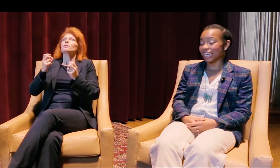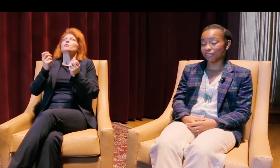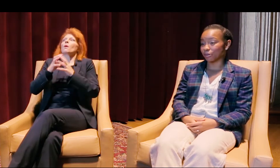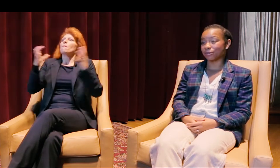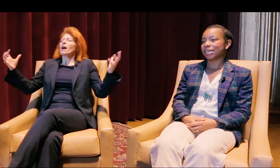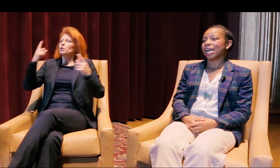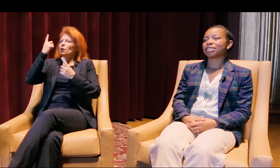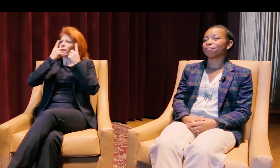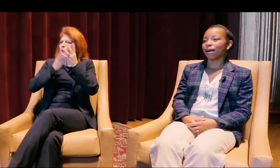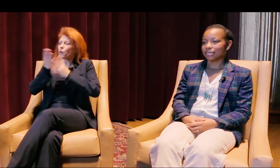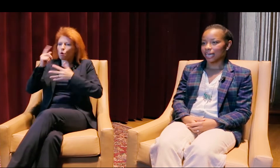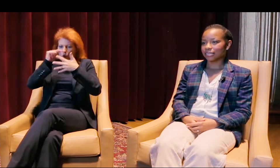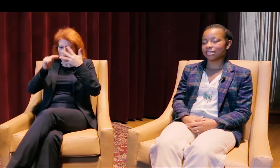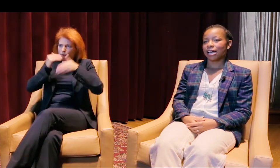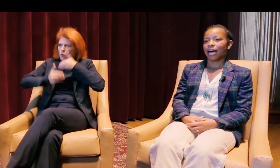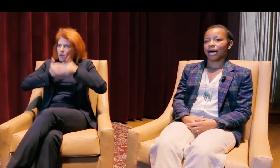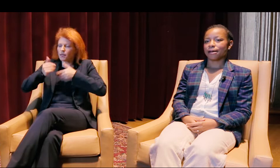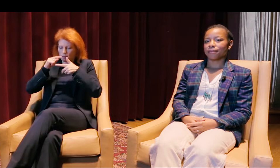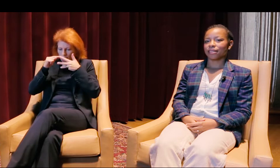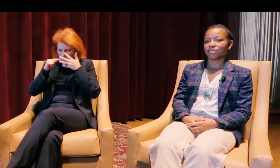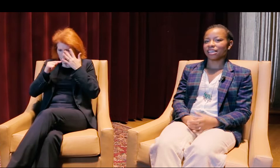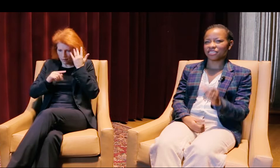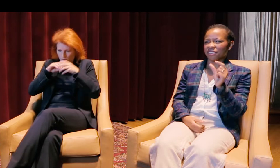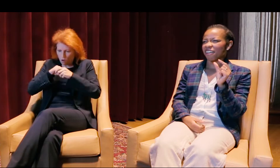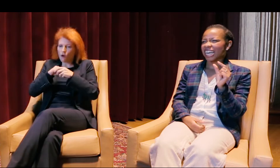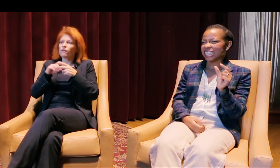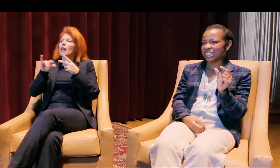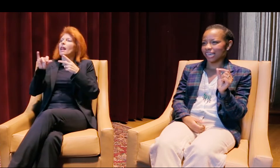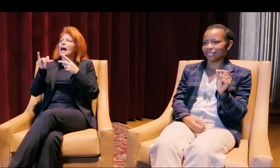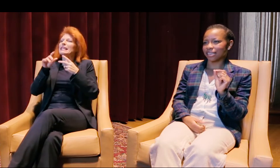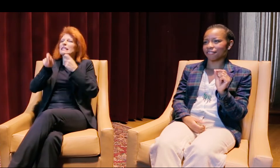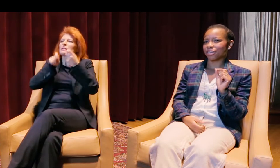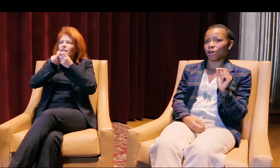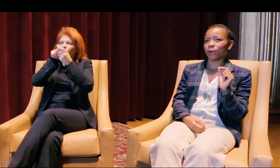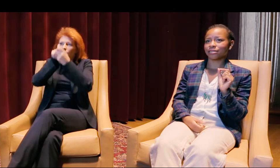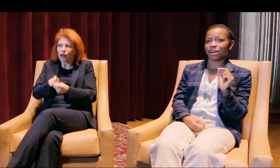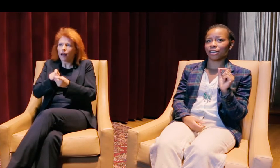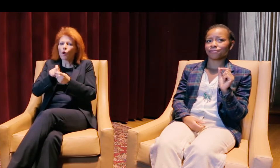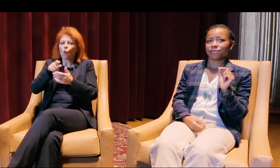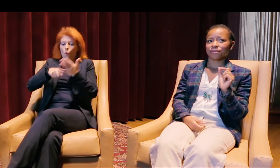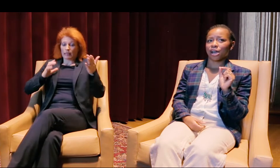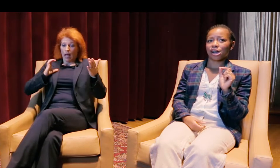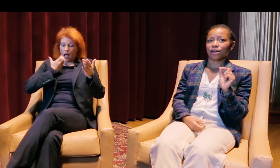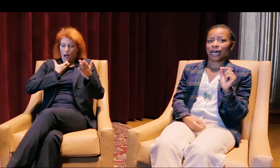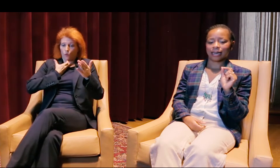to think through and to process. There's the fine details of you know, what is our,